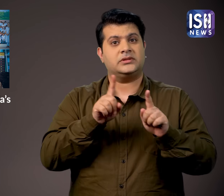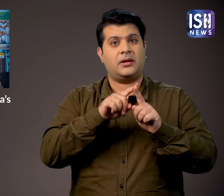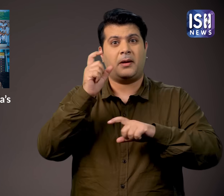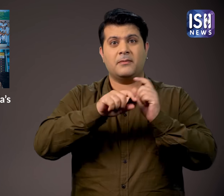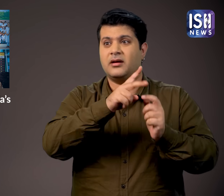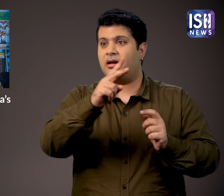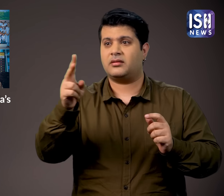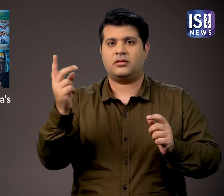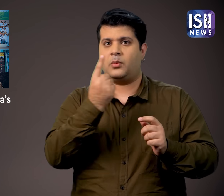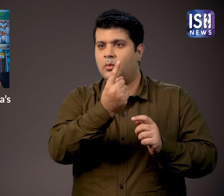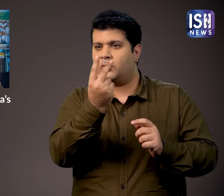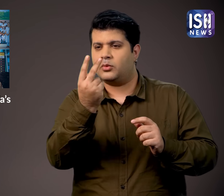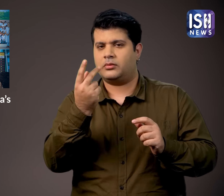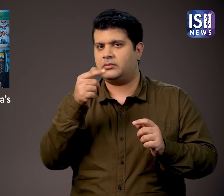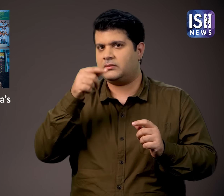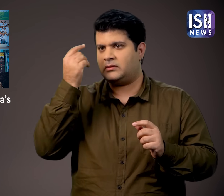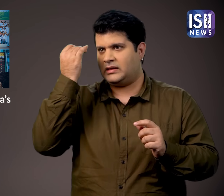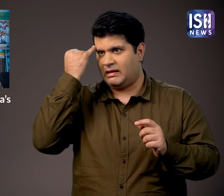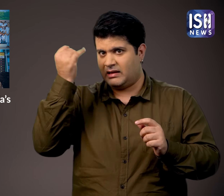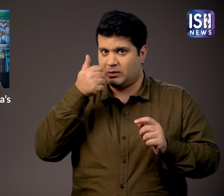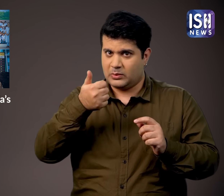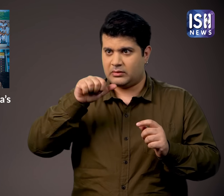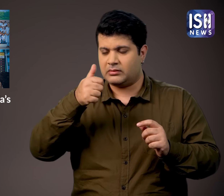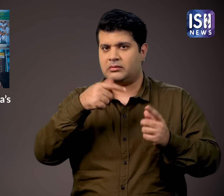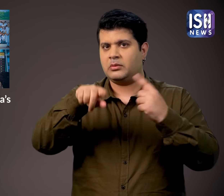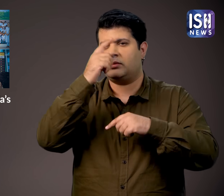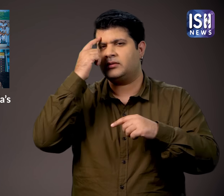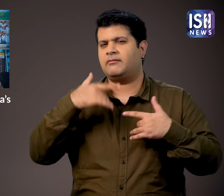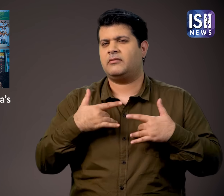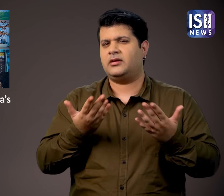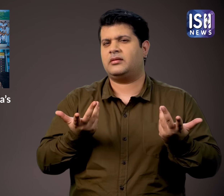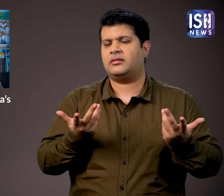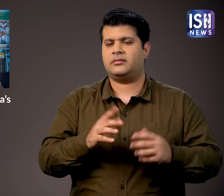Is this model really feasible in other industries as well? What do you think?